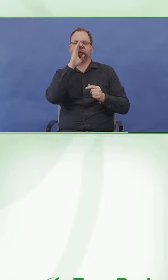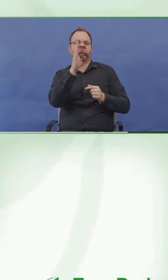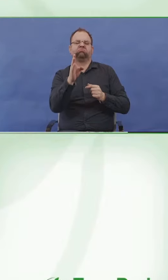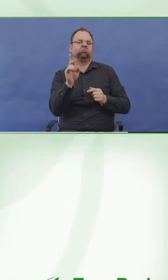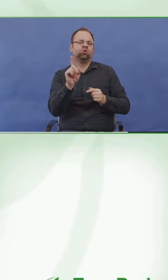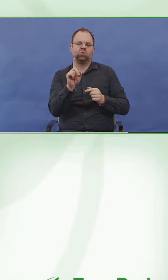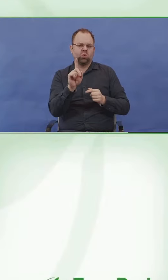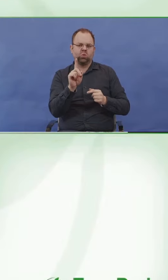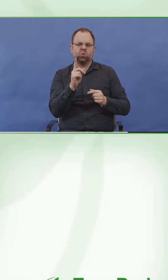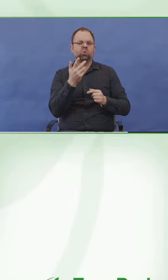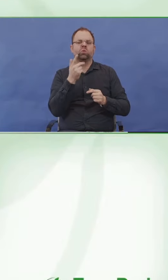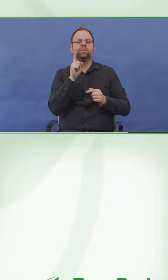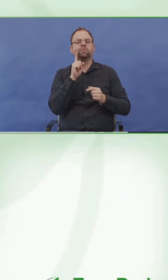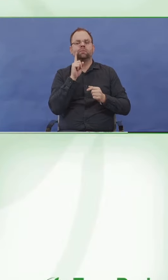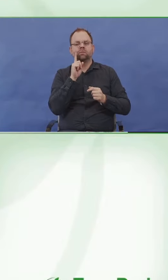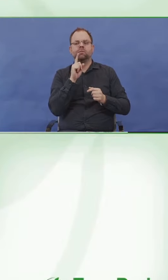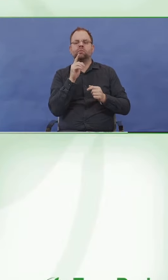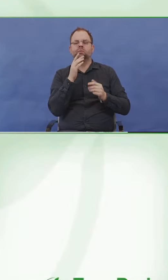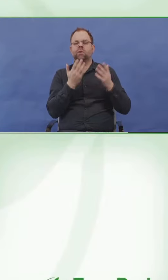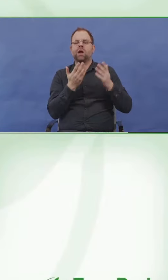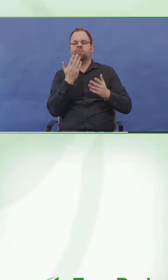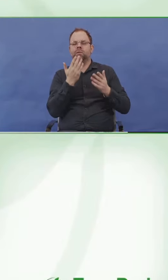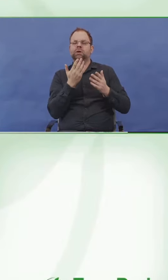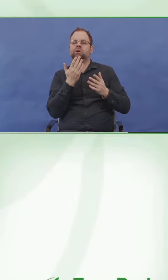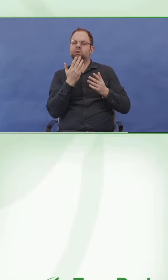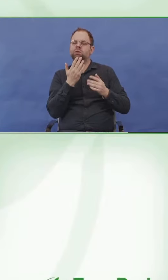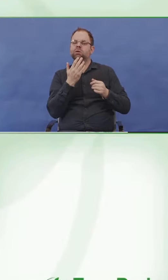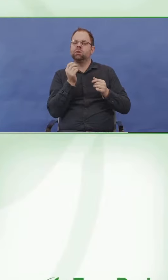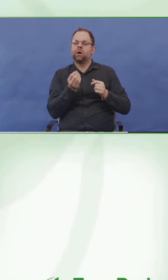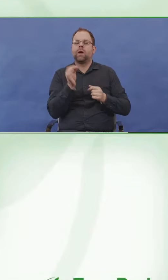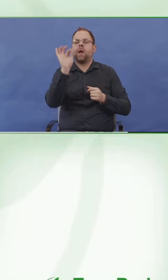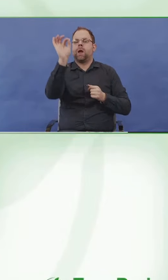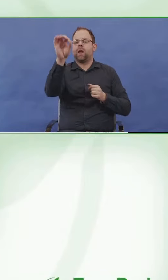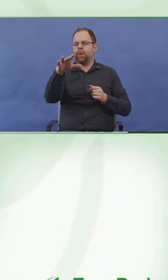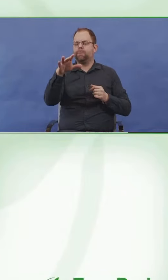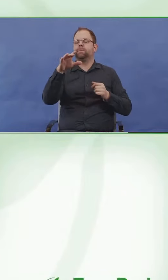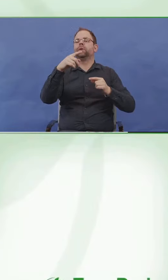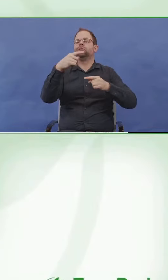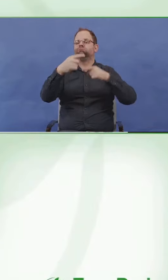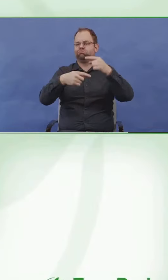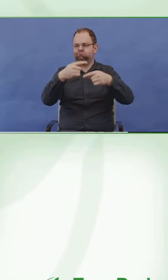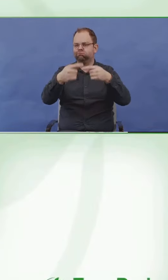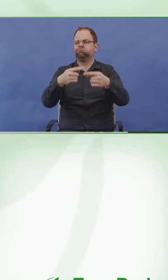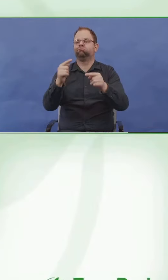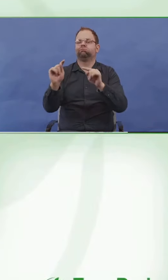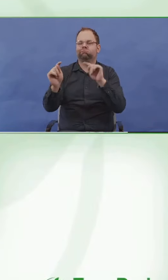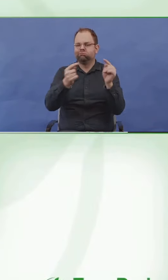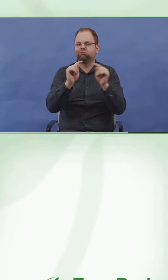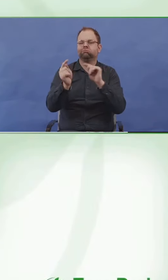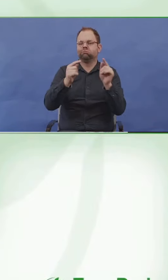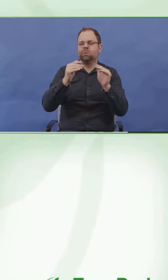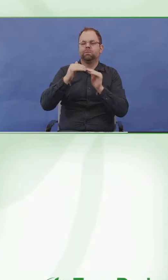conversation and it is about how this ability can be supported to live in the community with choice and control.